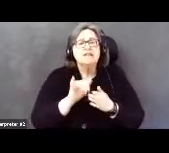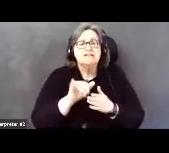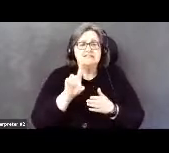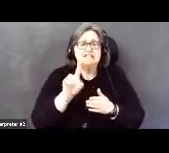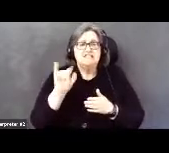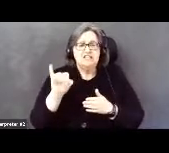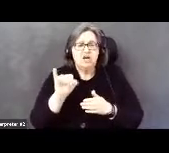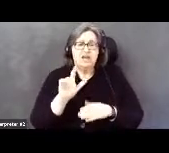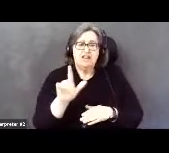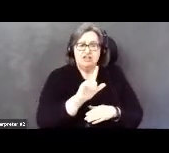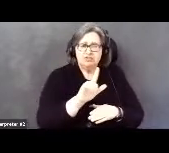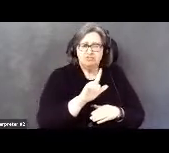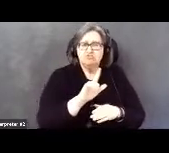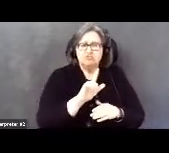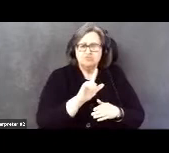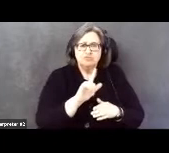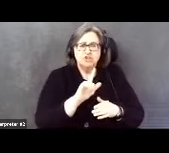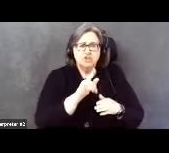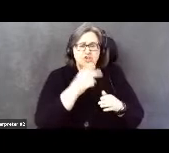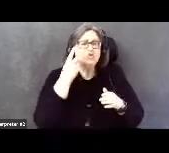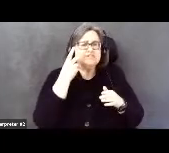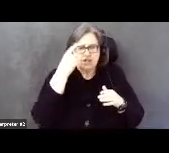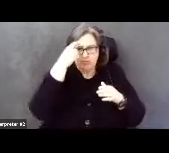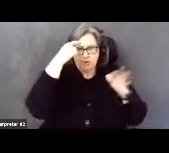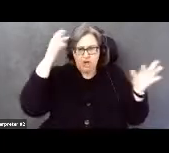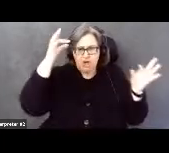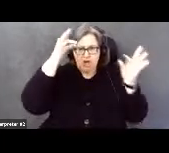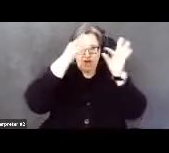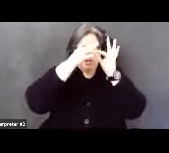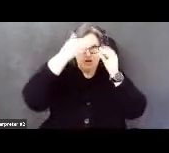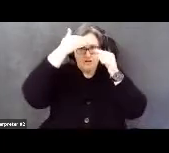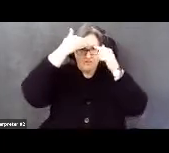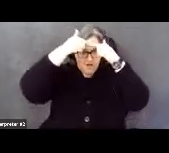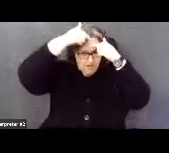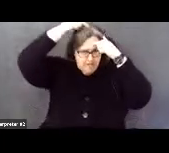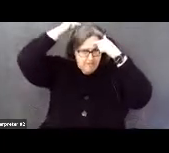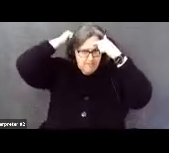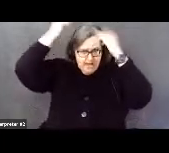you see a major pathway in the brain connecting the front and the back of the brain. Then